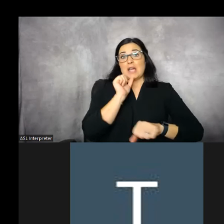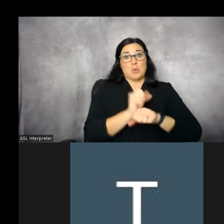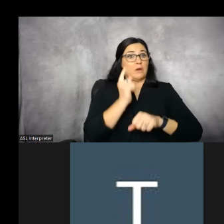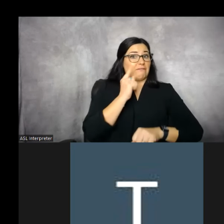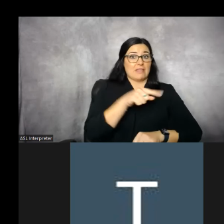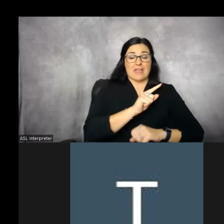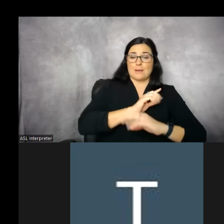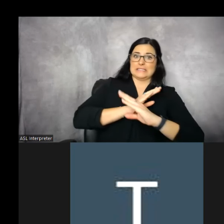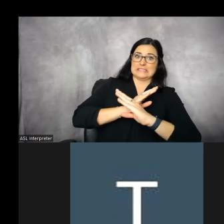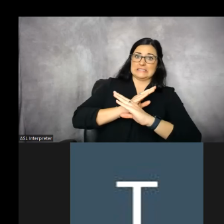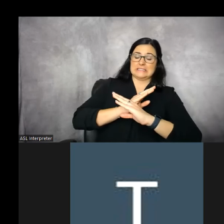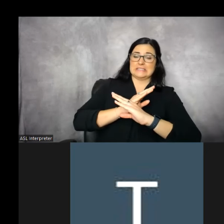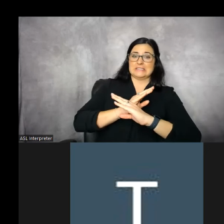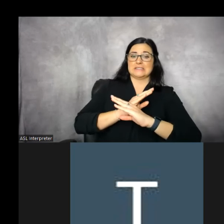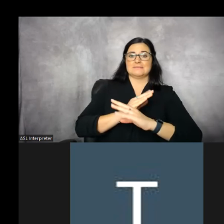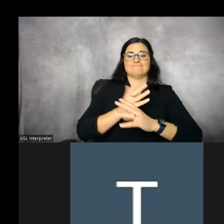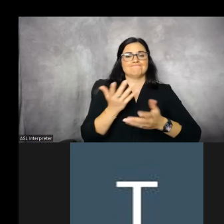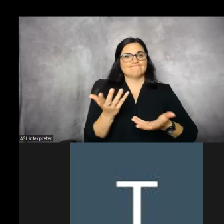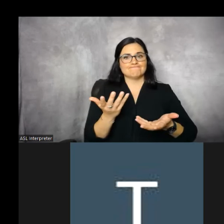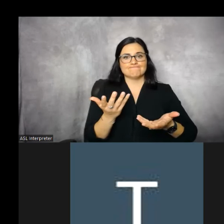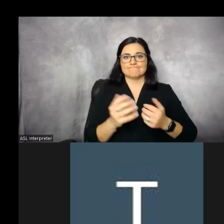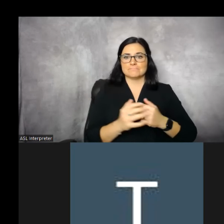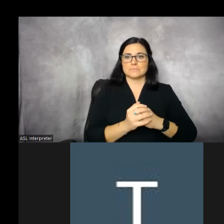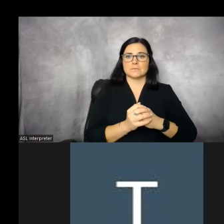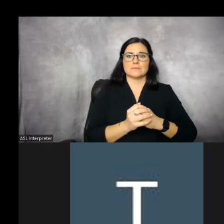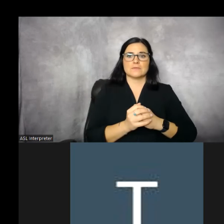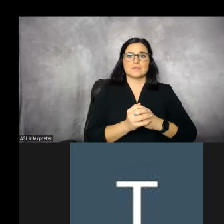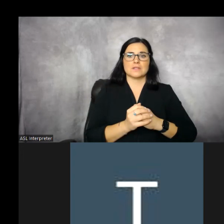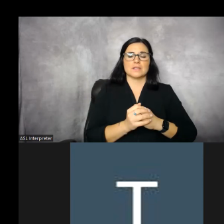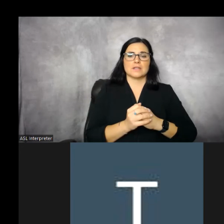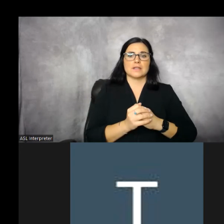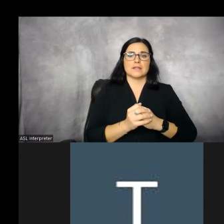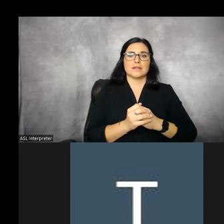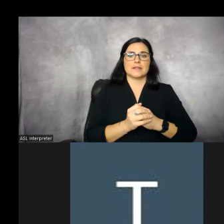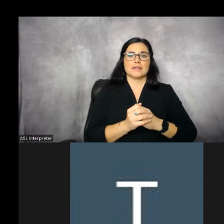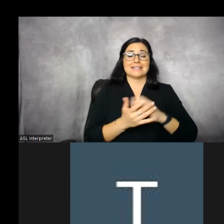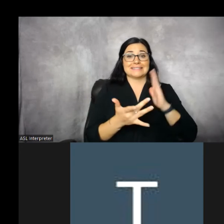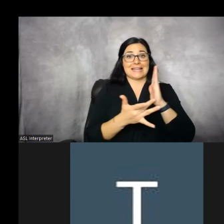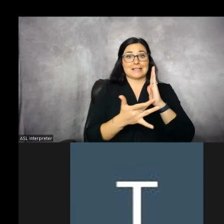Those barriers do not work because the technology does not work